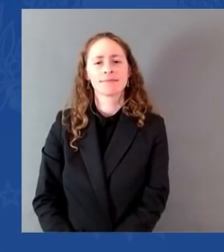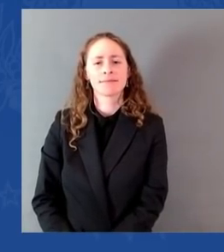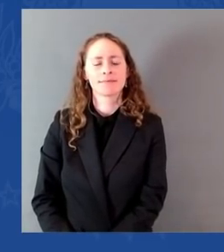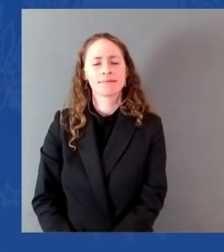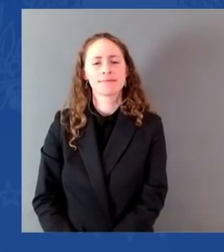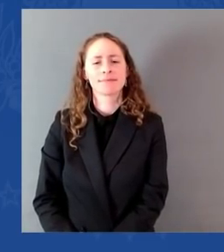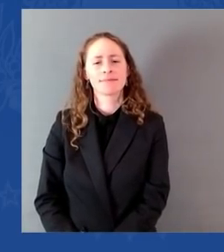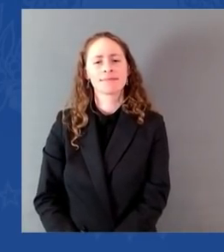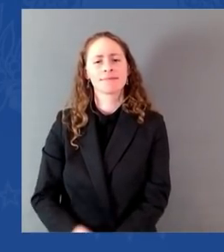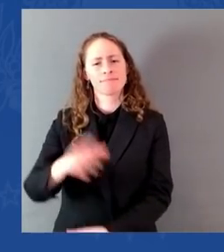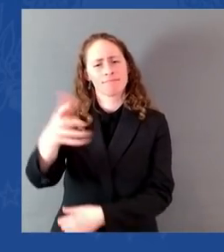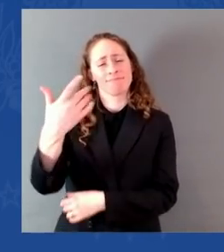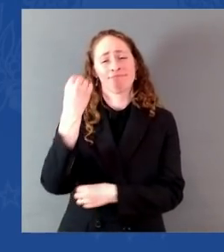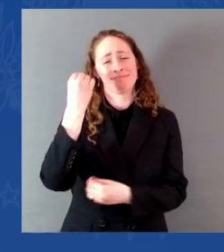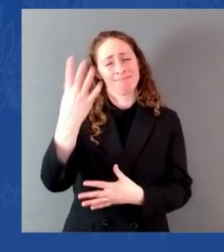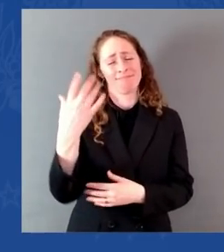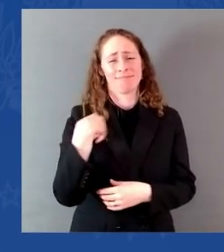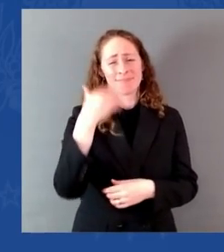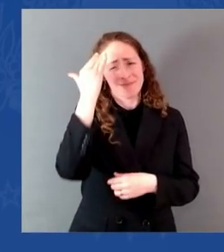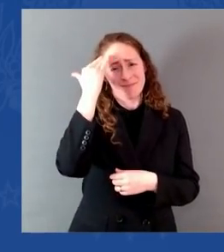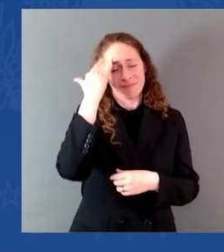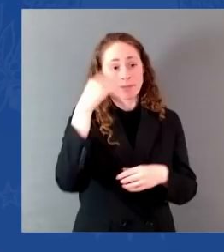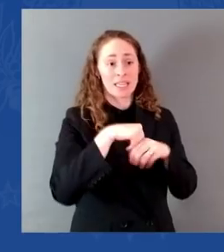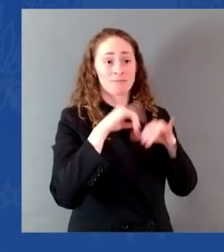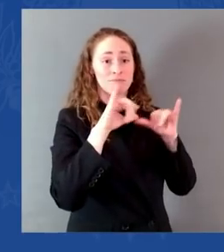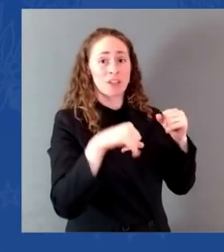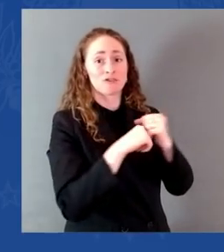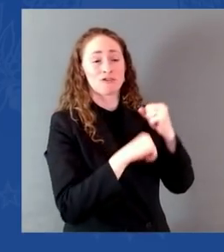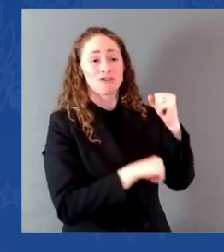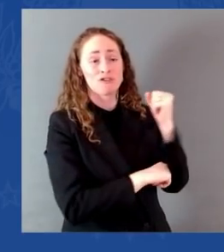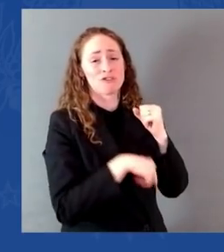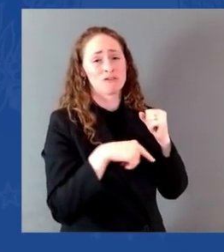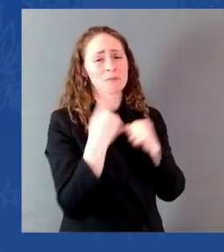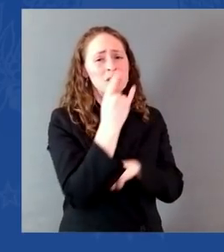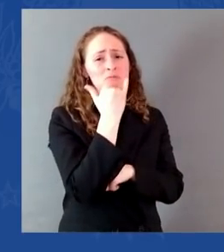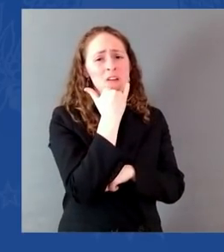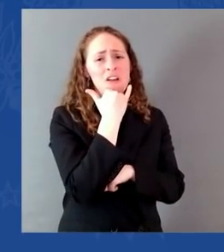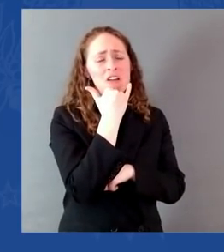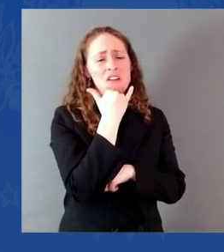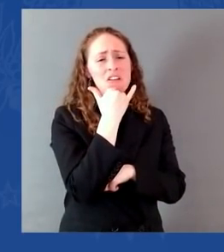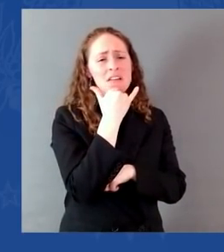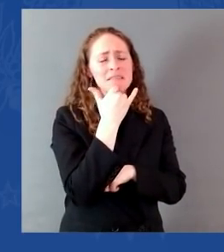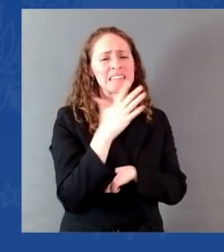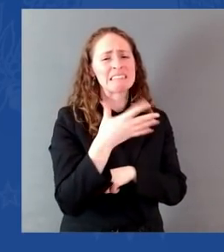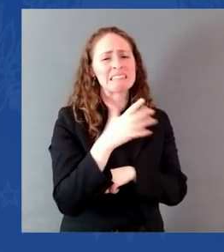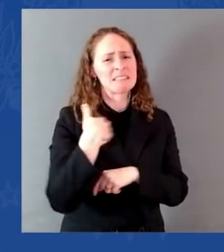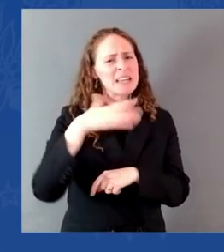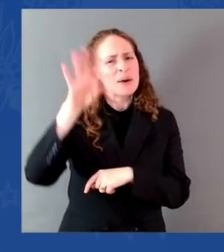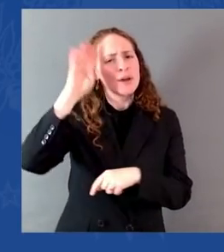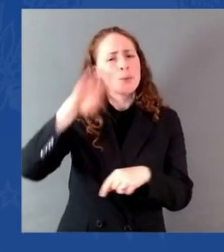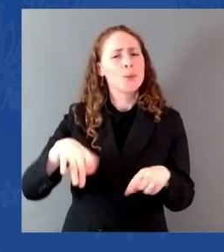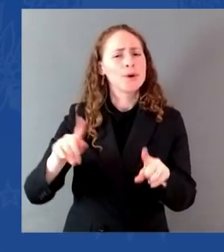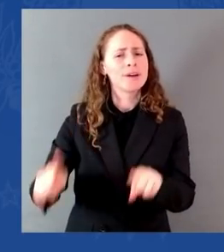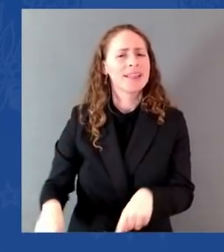I don't think I could take one more phrase that's going to be "Infrastructure Week."